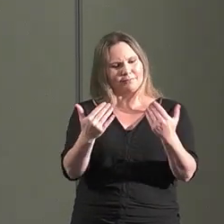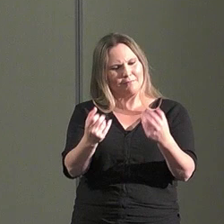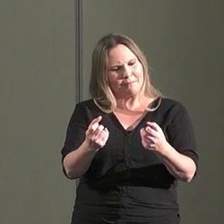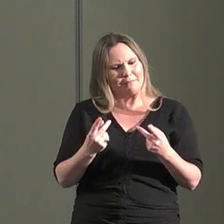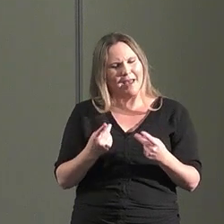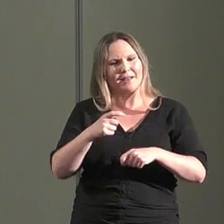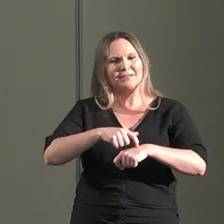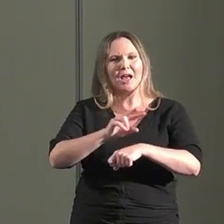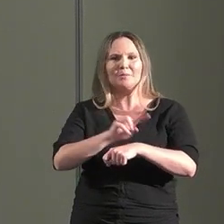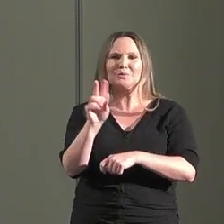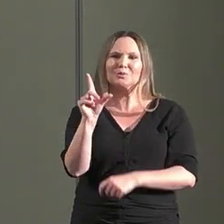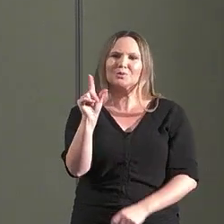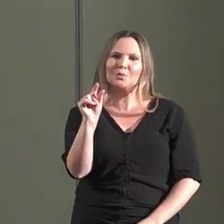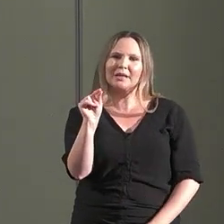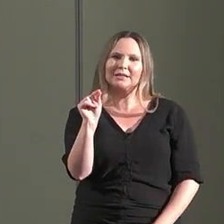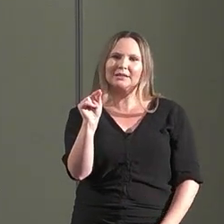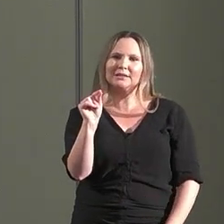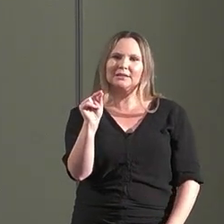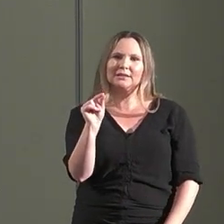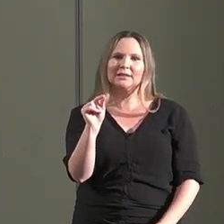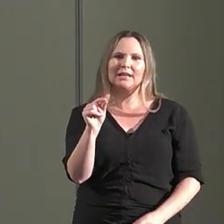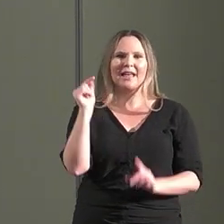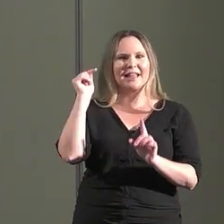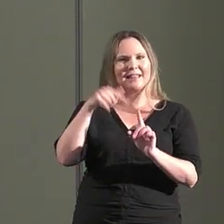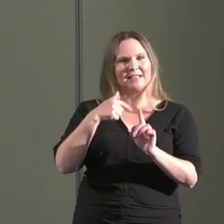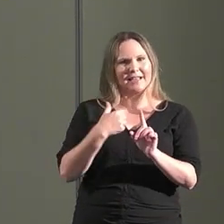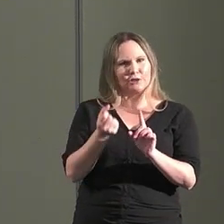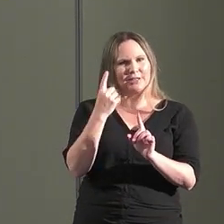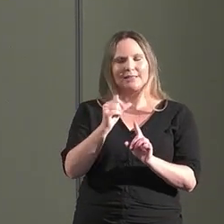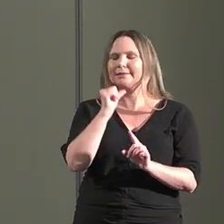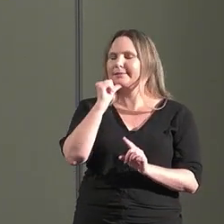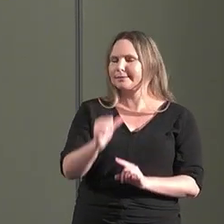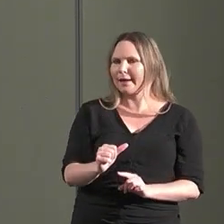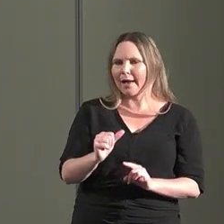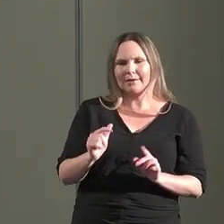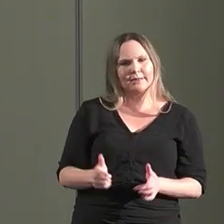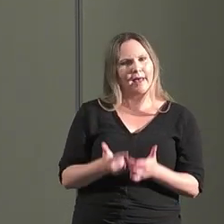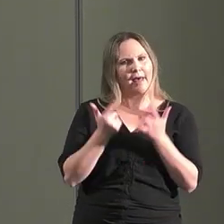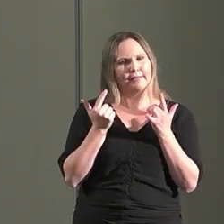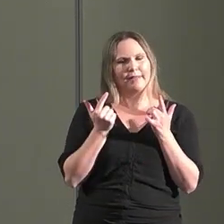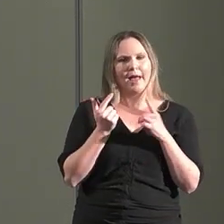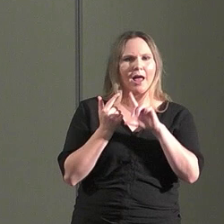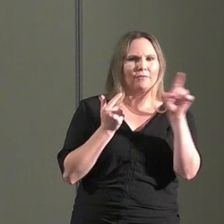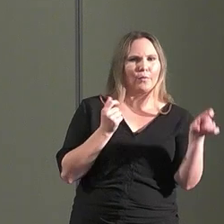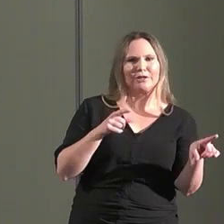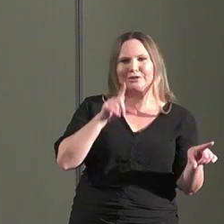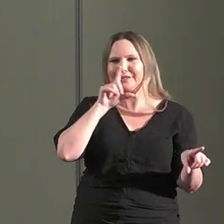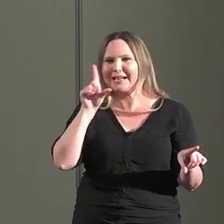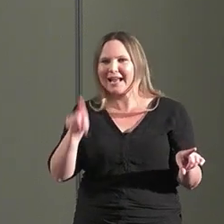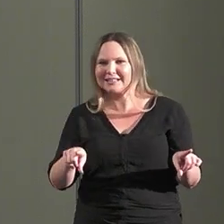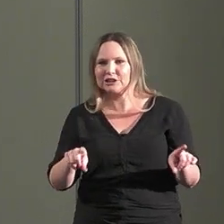This is not a live QA session. So this is the last slide.